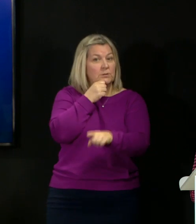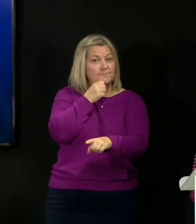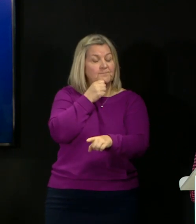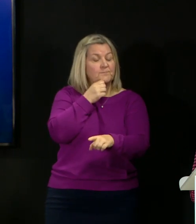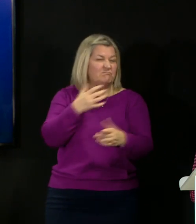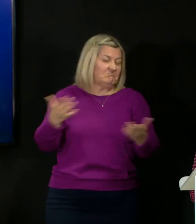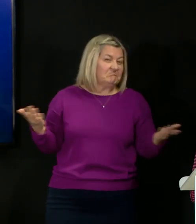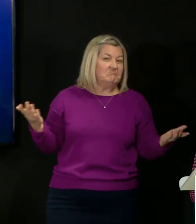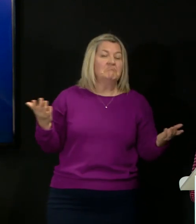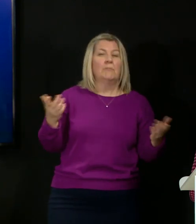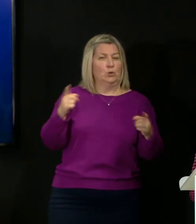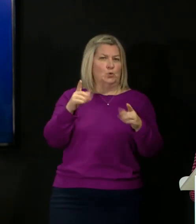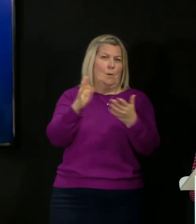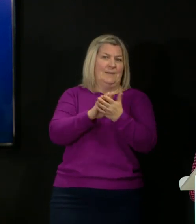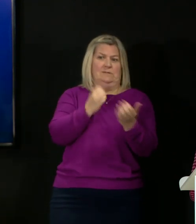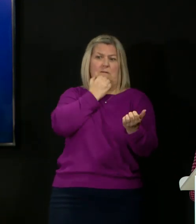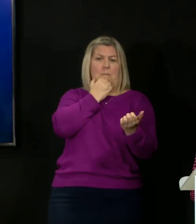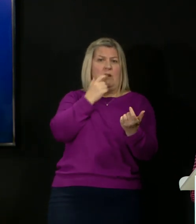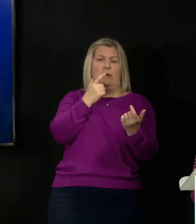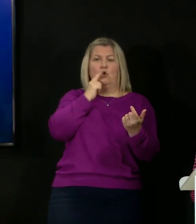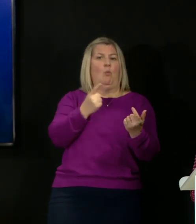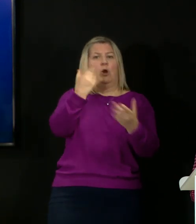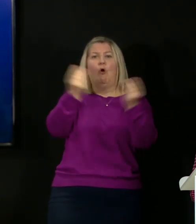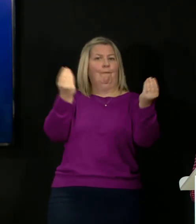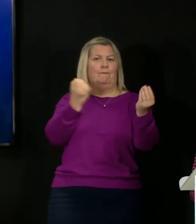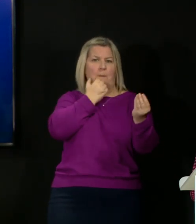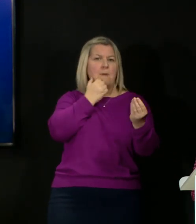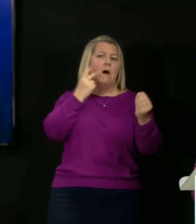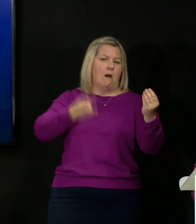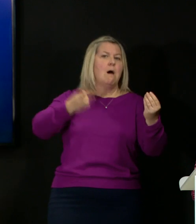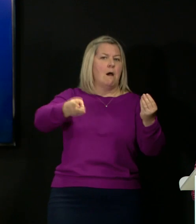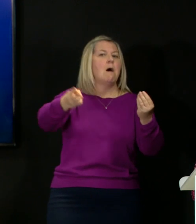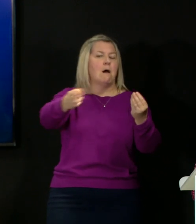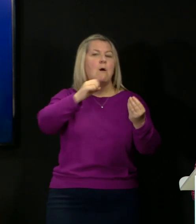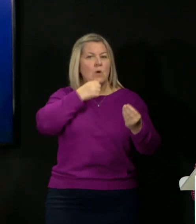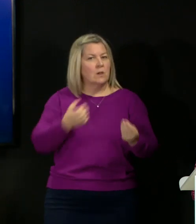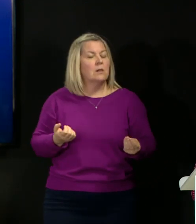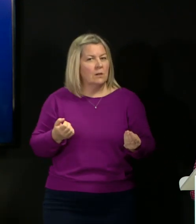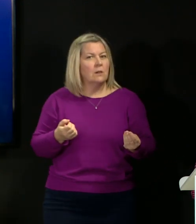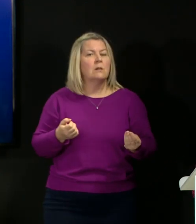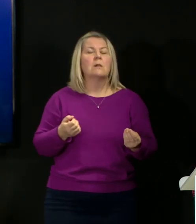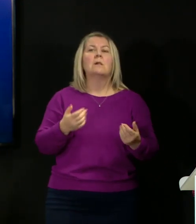is iterative and is not a one-off event. In addition, there is sample testing in those